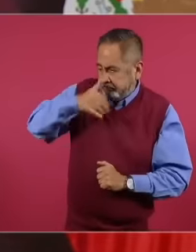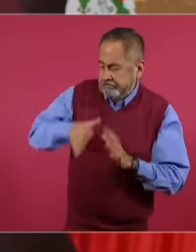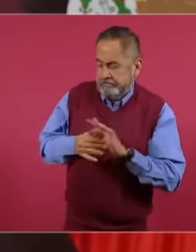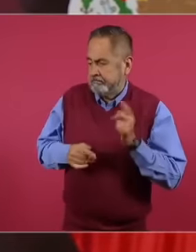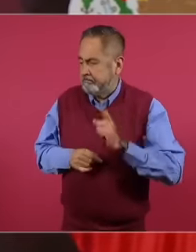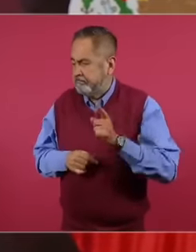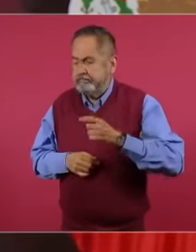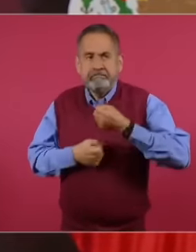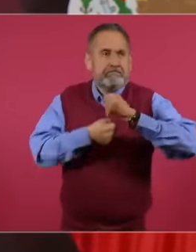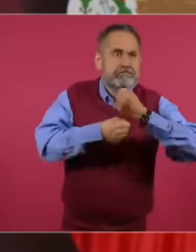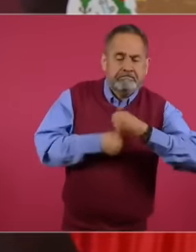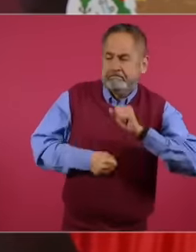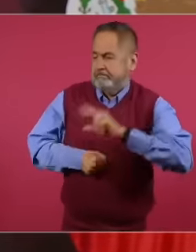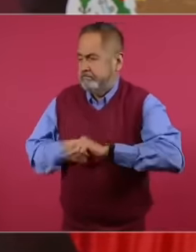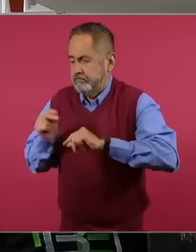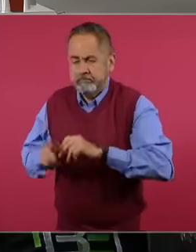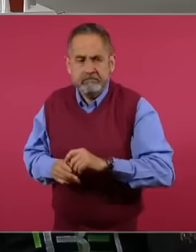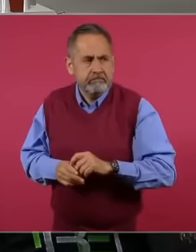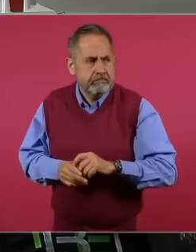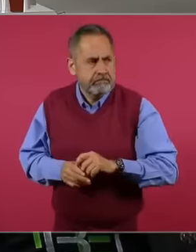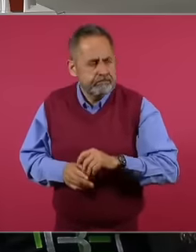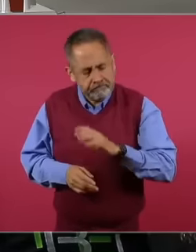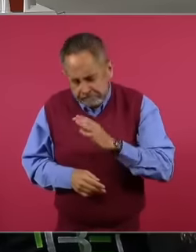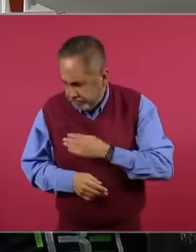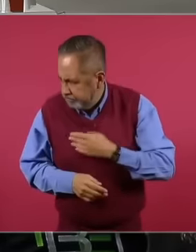But it is good that we should not